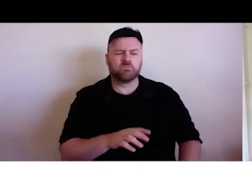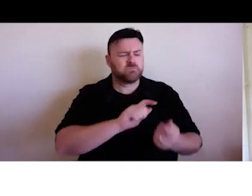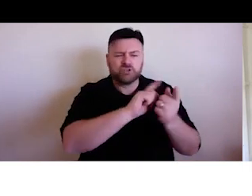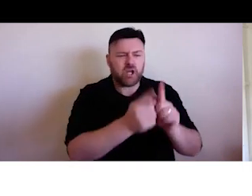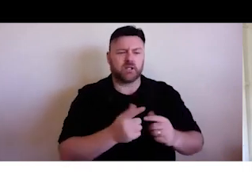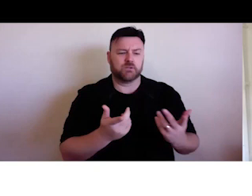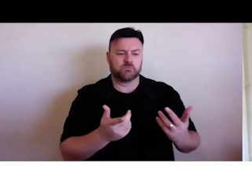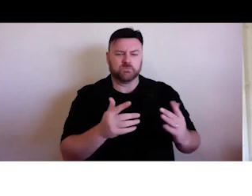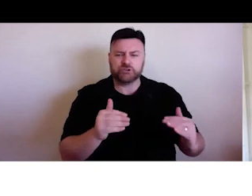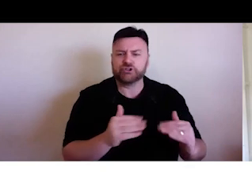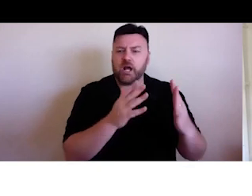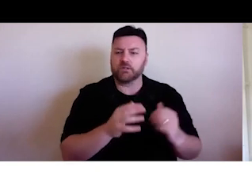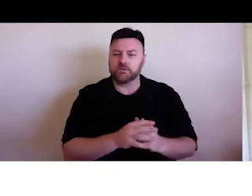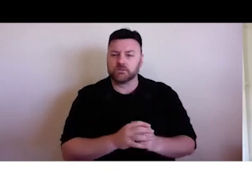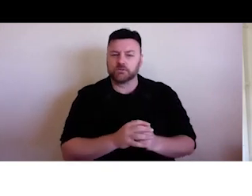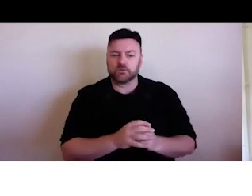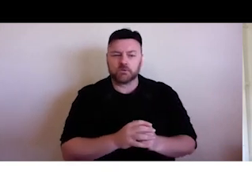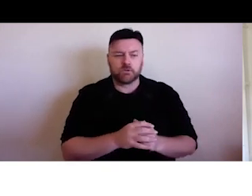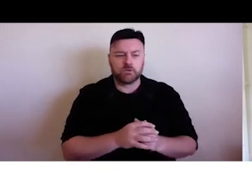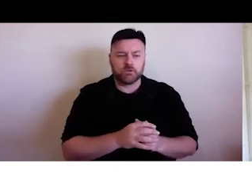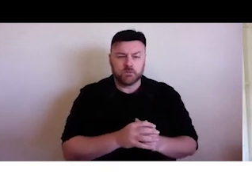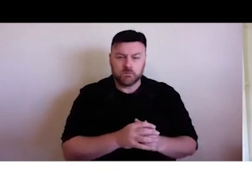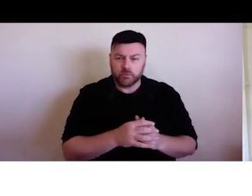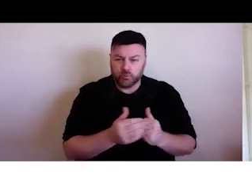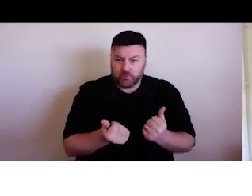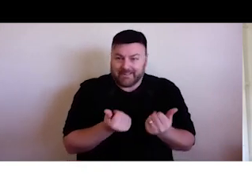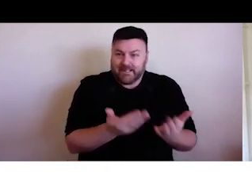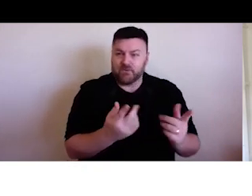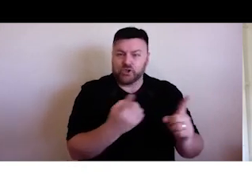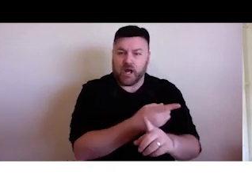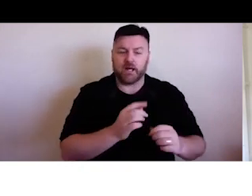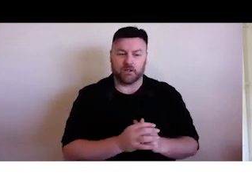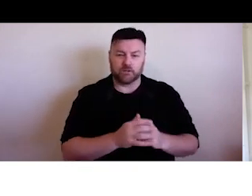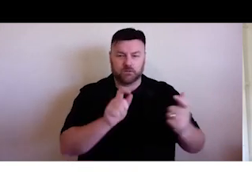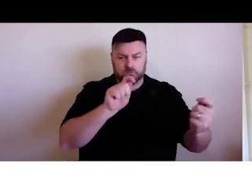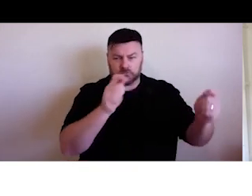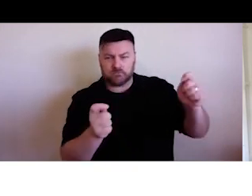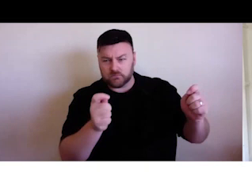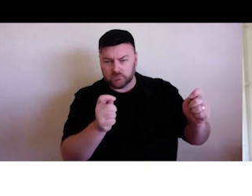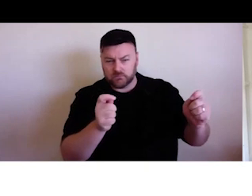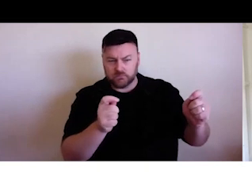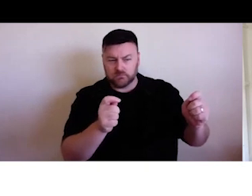introduce change. To shake things up into the system. So the third